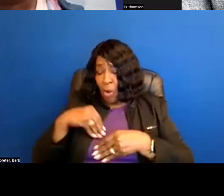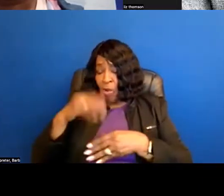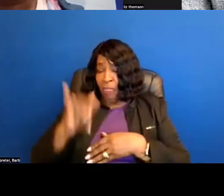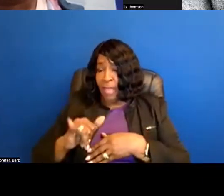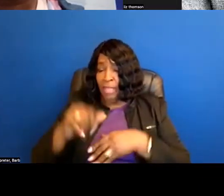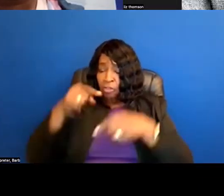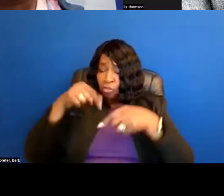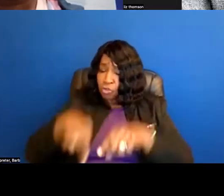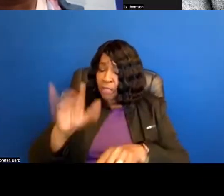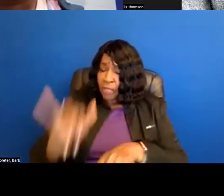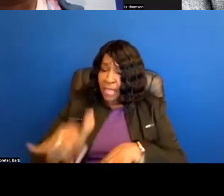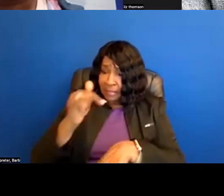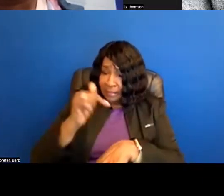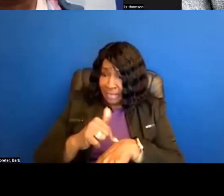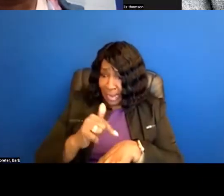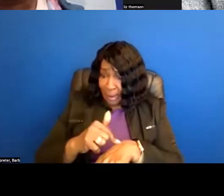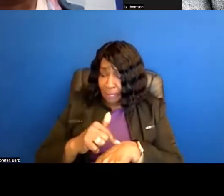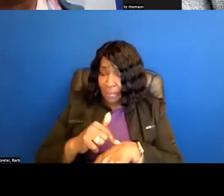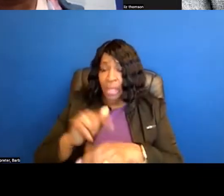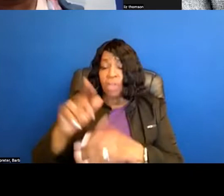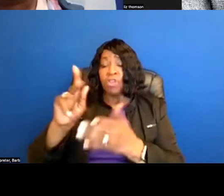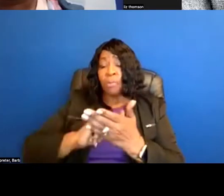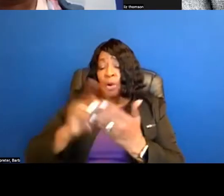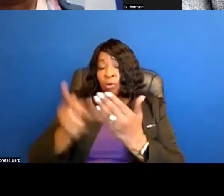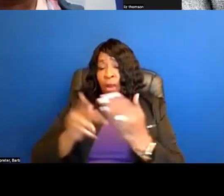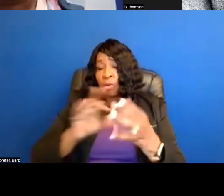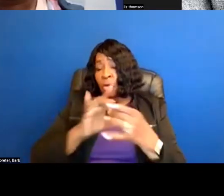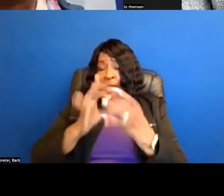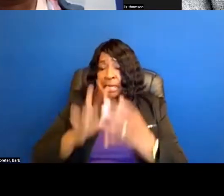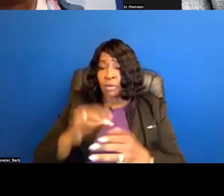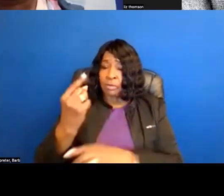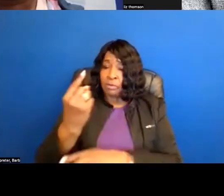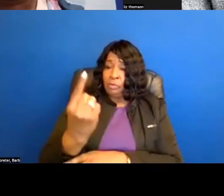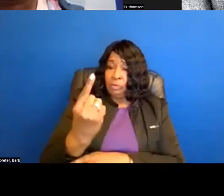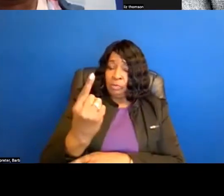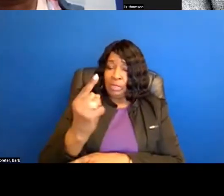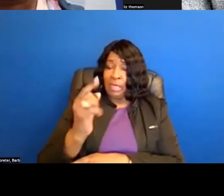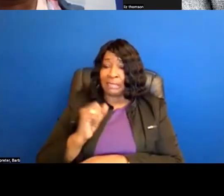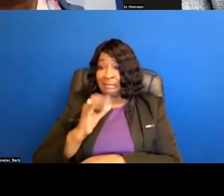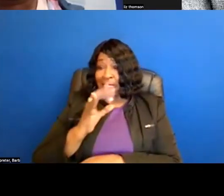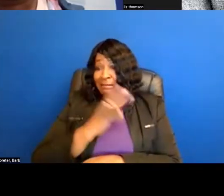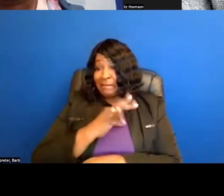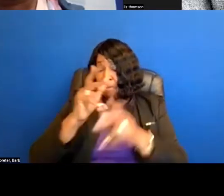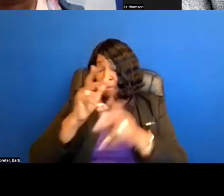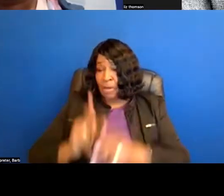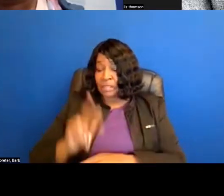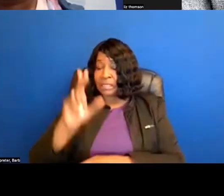the program coordinator was the sole staff person of the Disability Cultural Center.